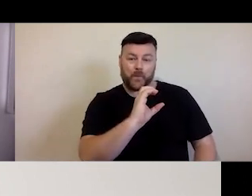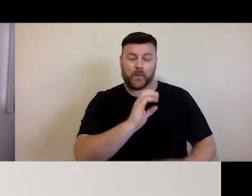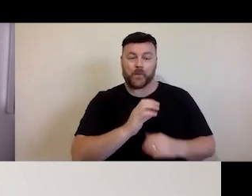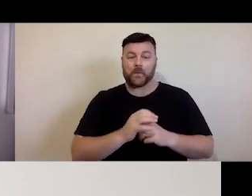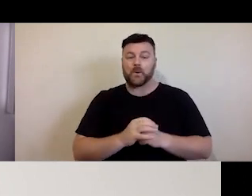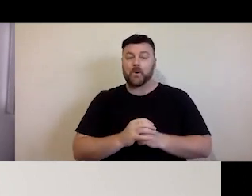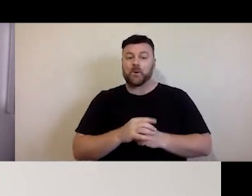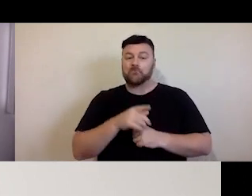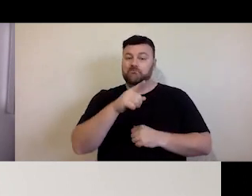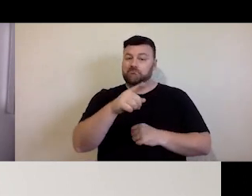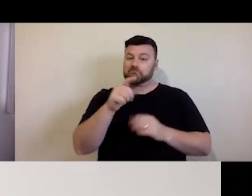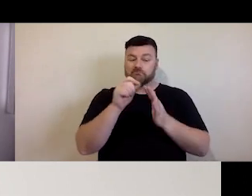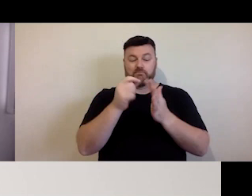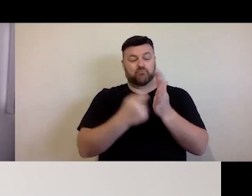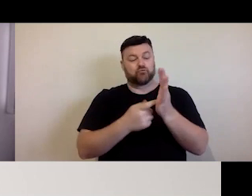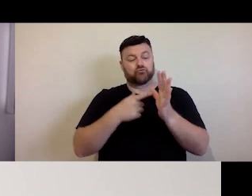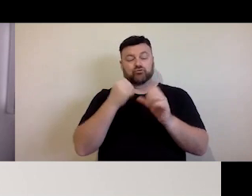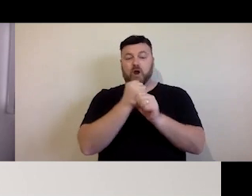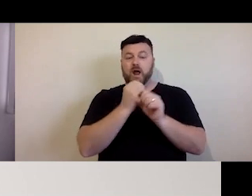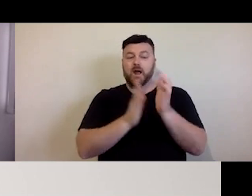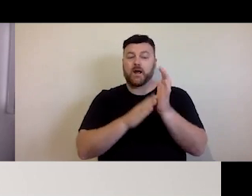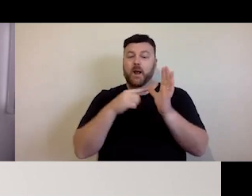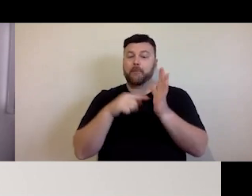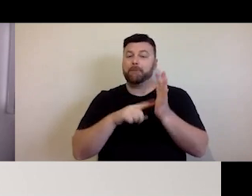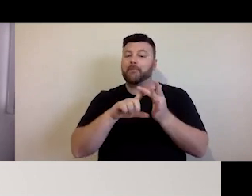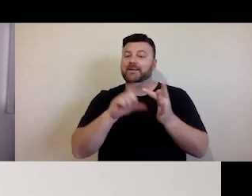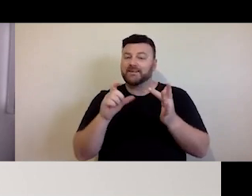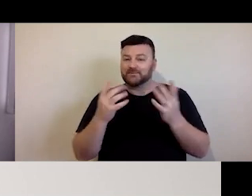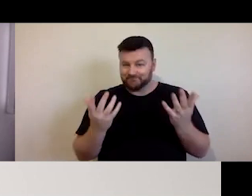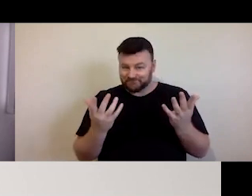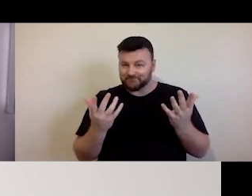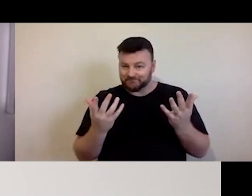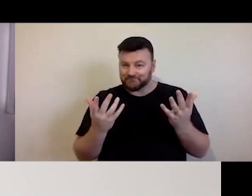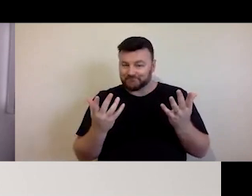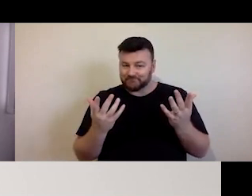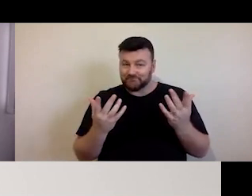pragmatic space. So above the brown rectangle is the text - yellow